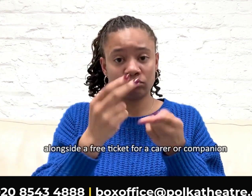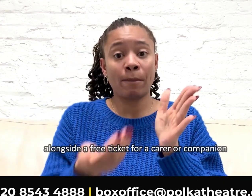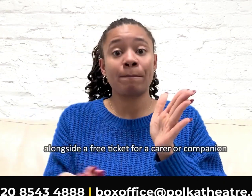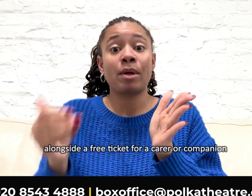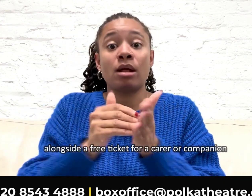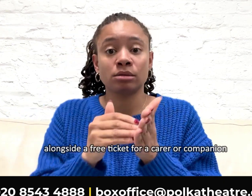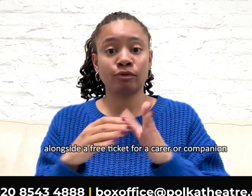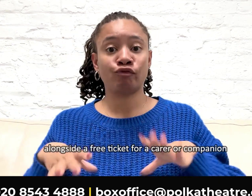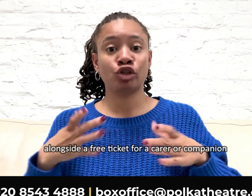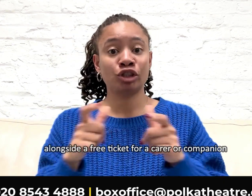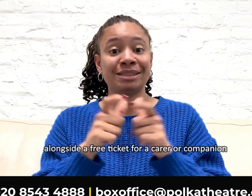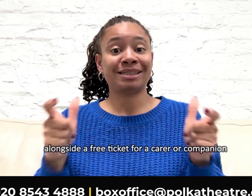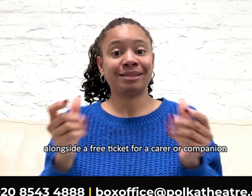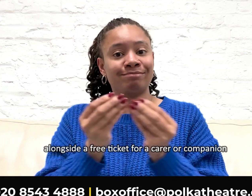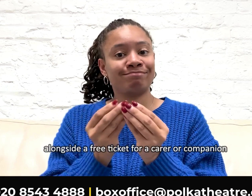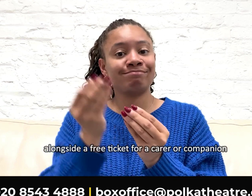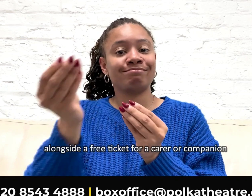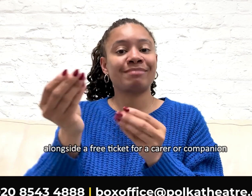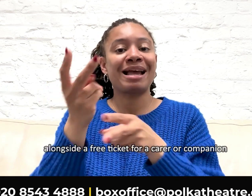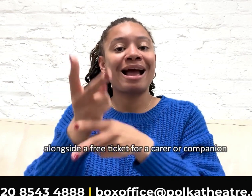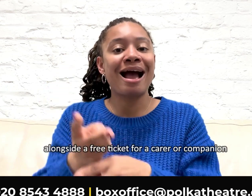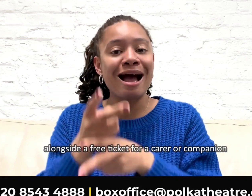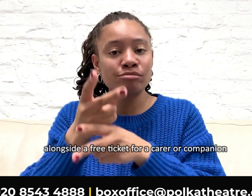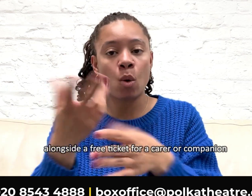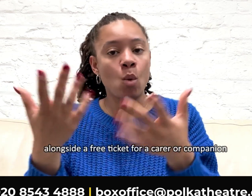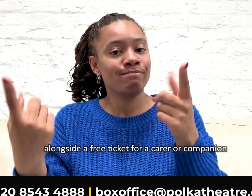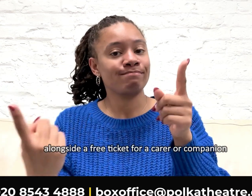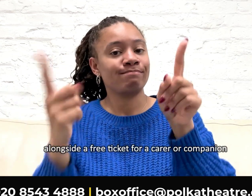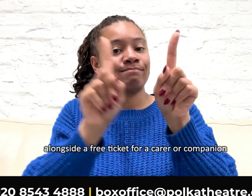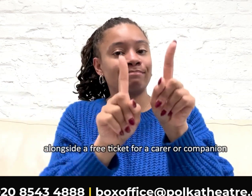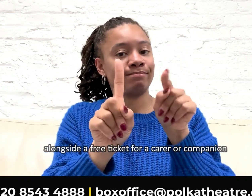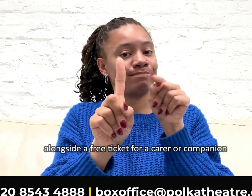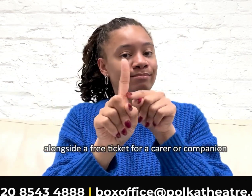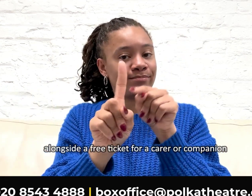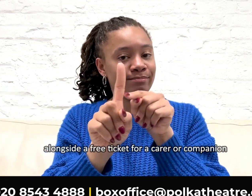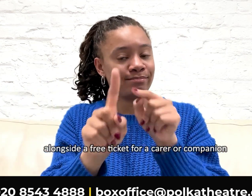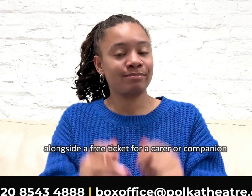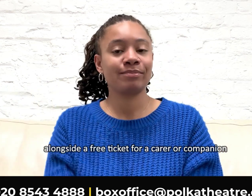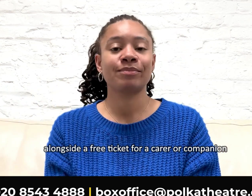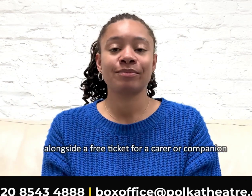alongside a free ticket for a carer or companion